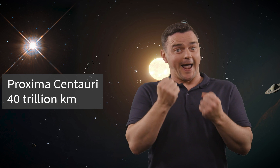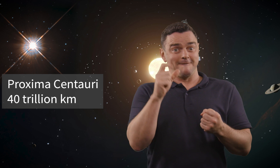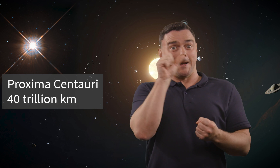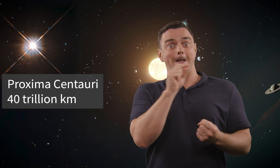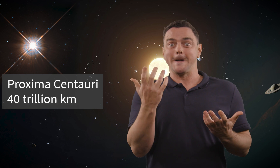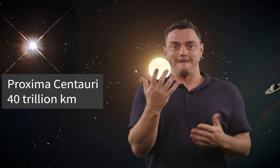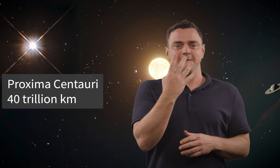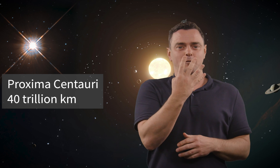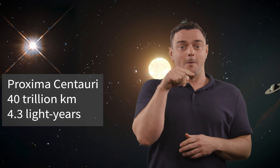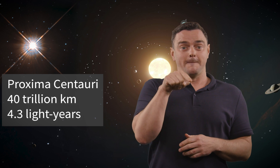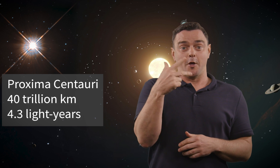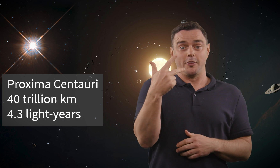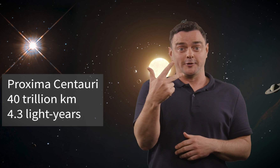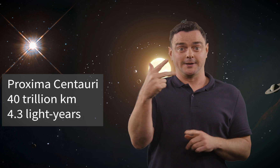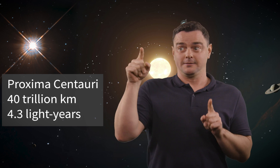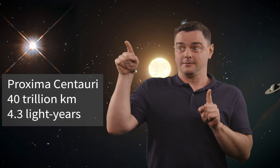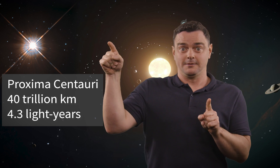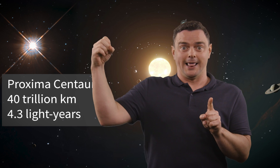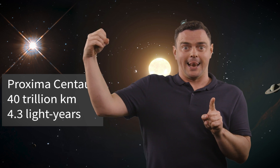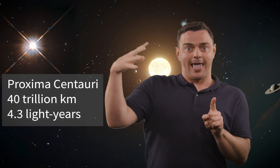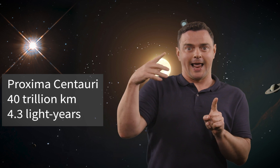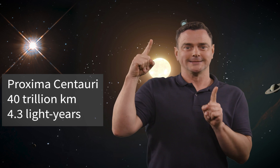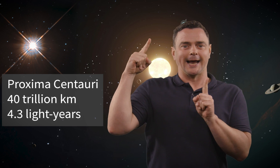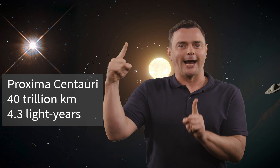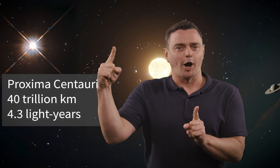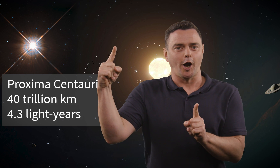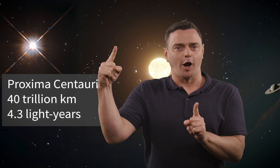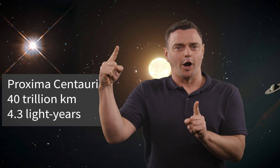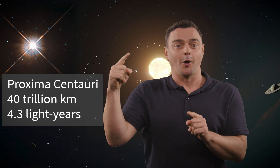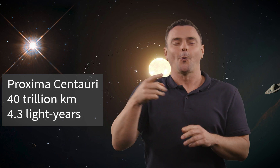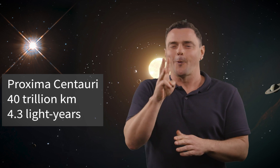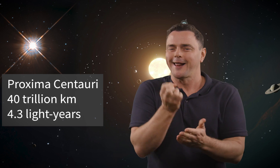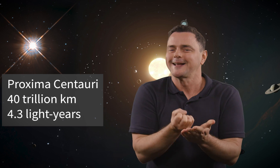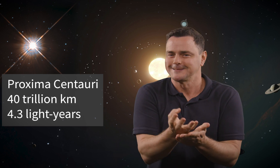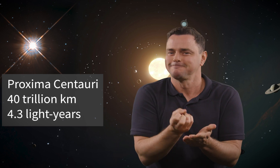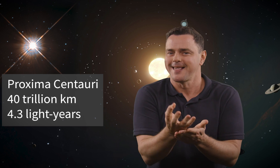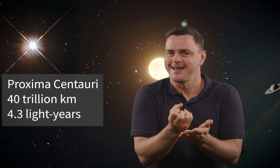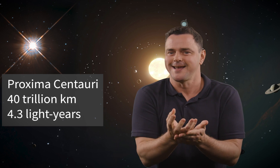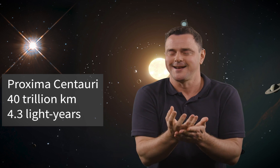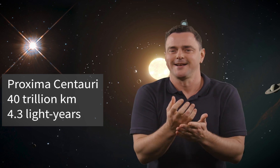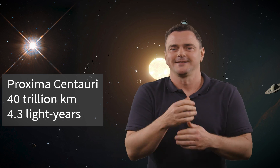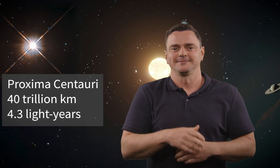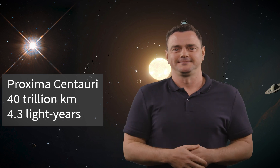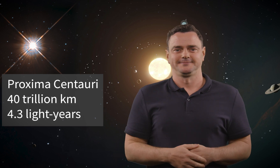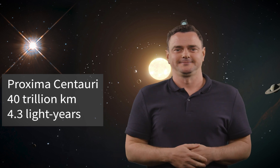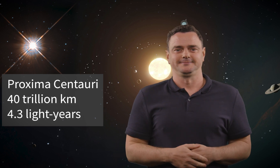Another way to say that is that it's 4.3 light-years away. We’ll explain soon what a light-year is.